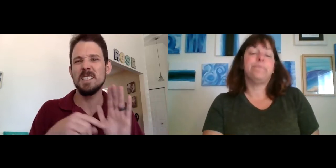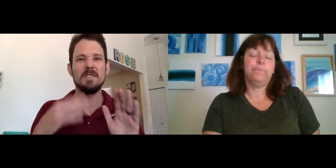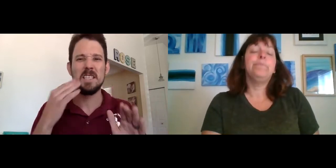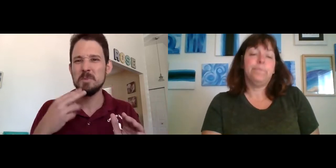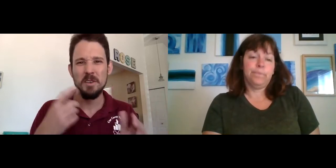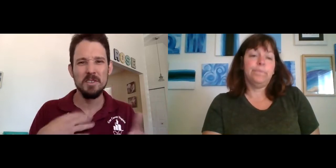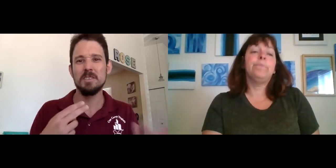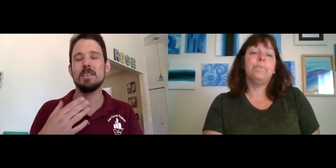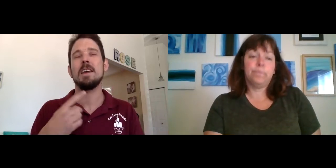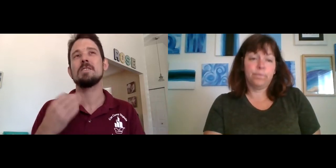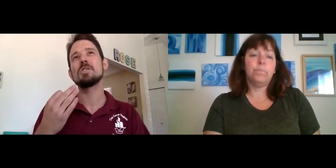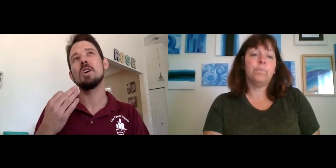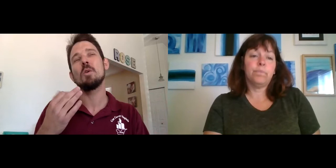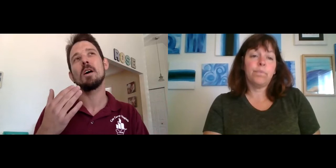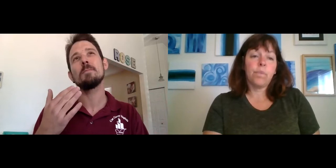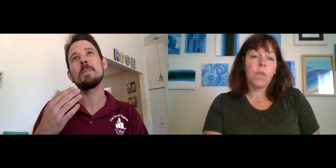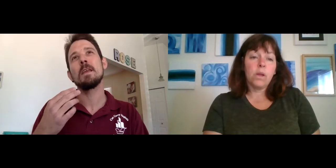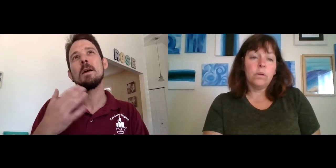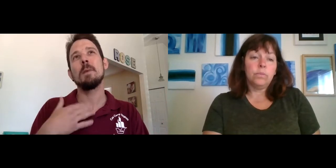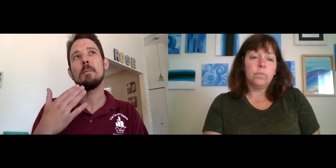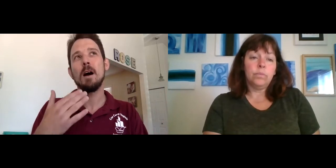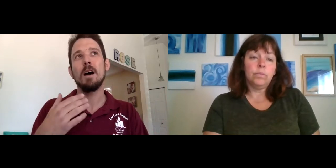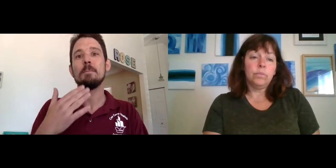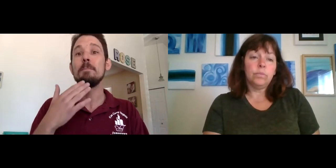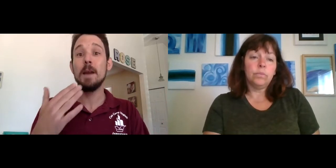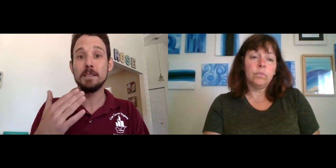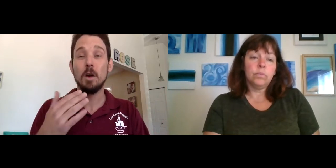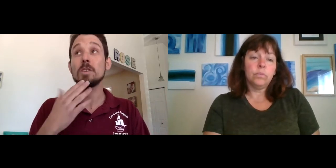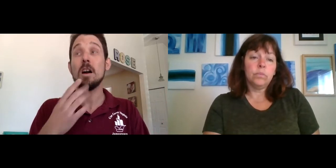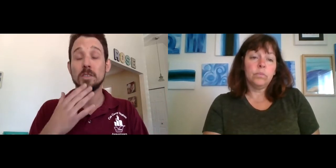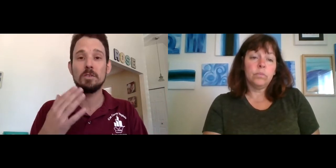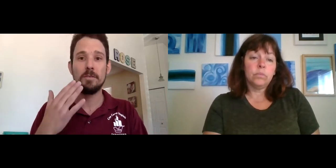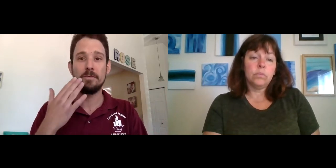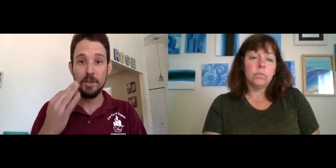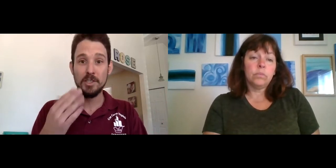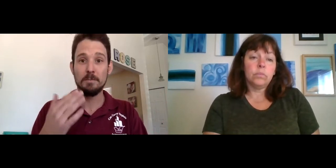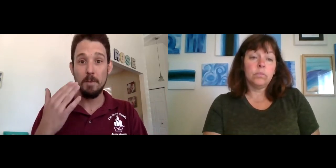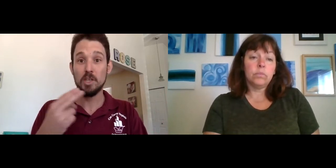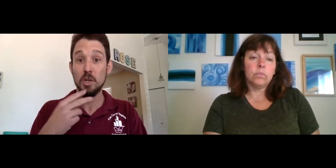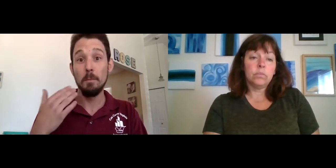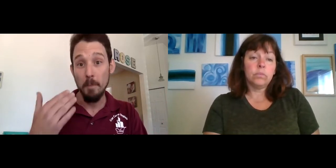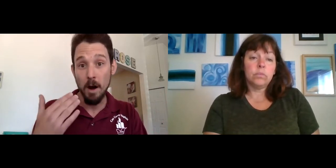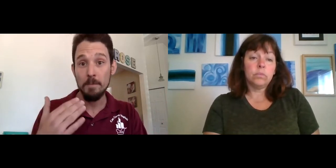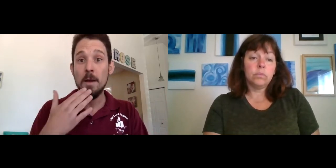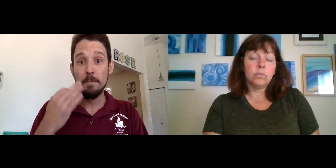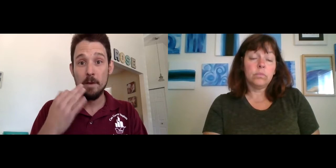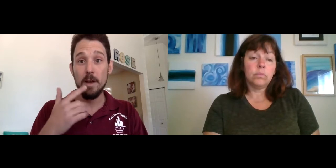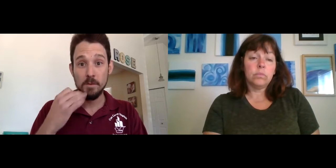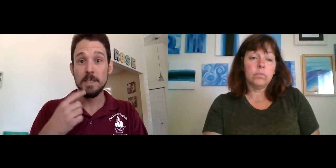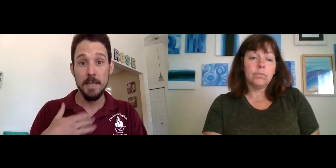experiences a so um my mom met or talked to the first Cue mom Mary Elsie Daisey